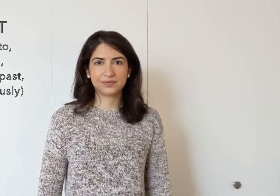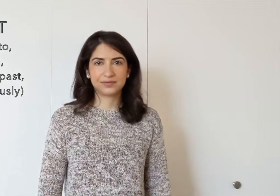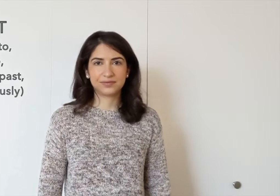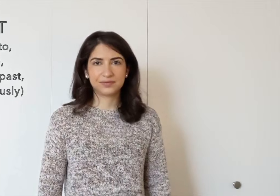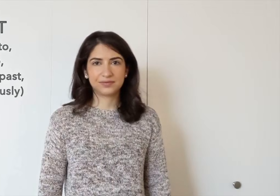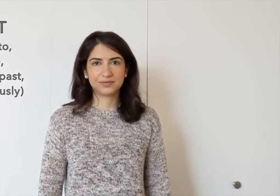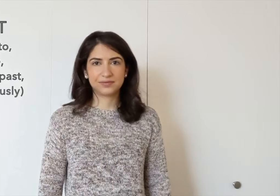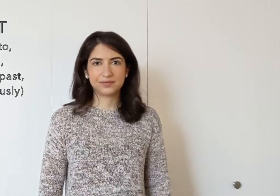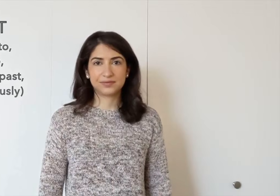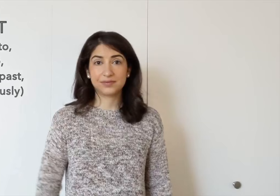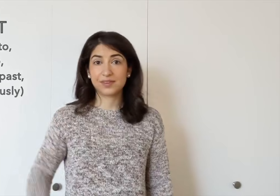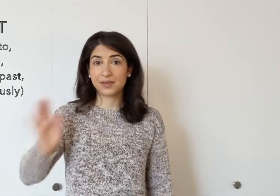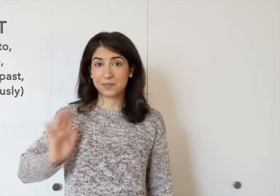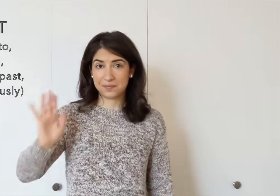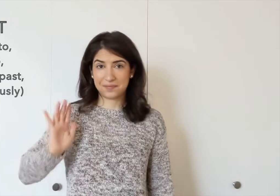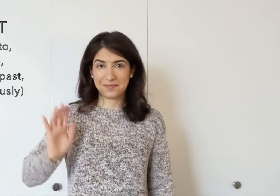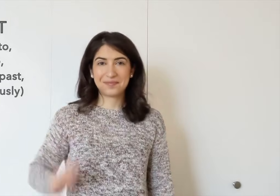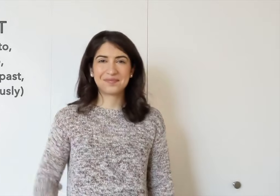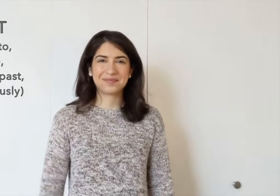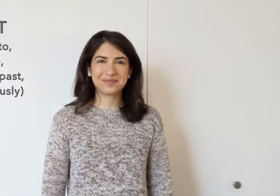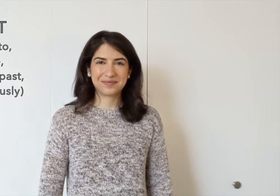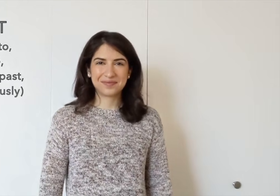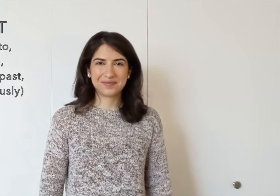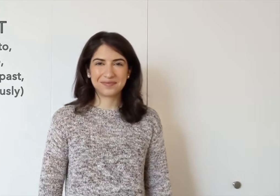"In the PAST"